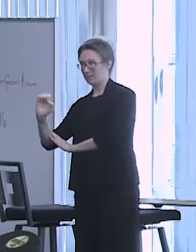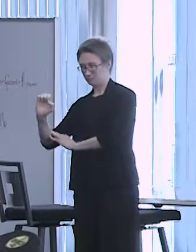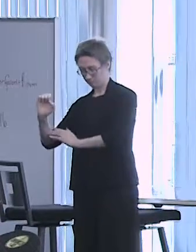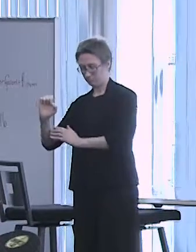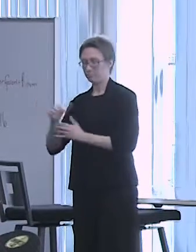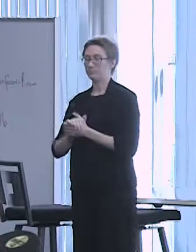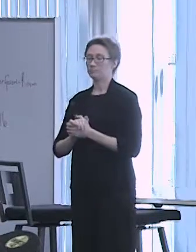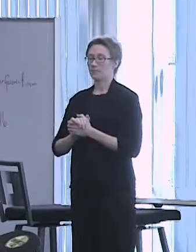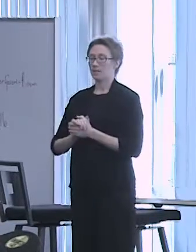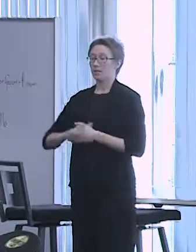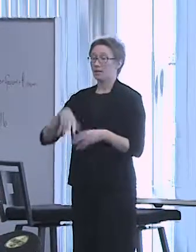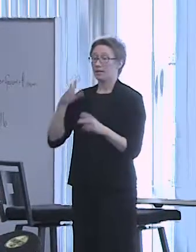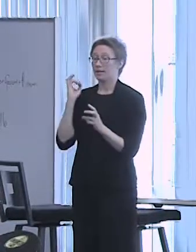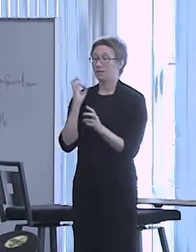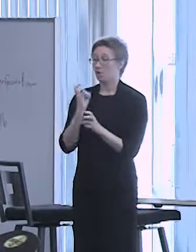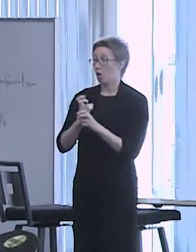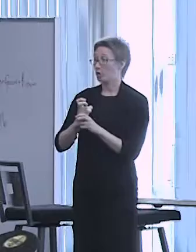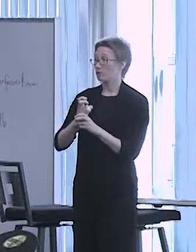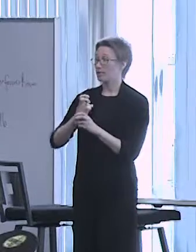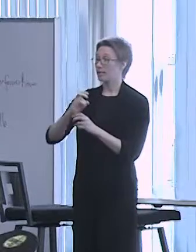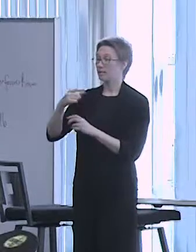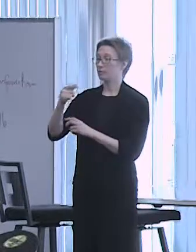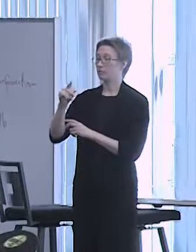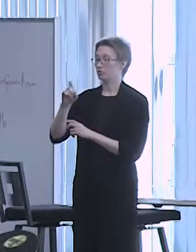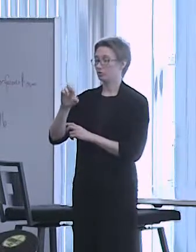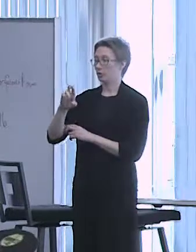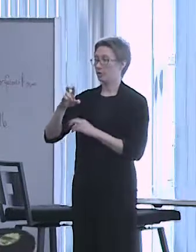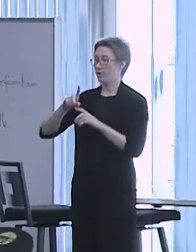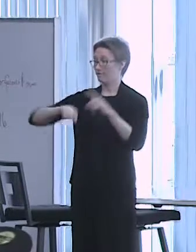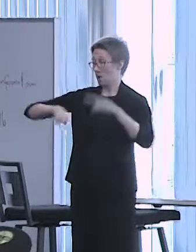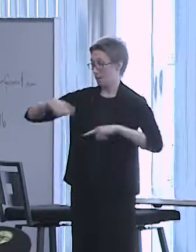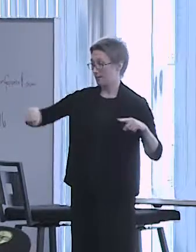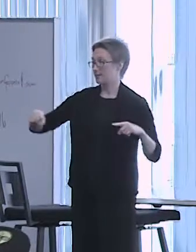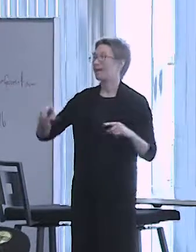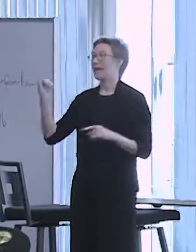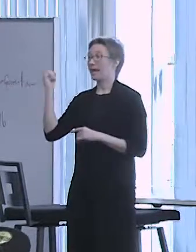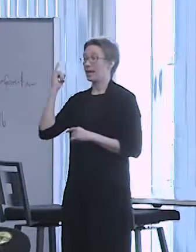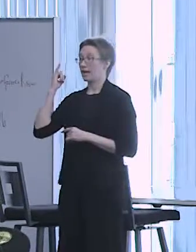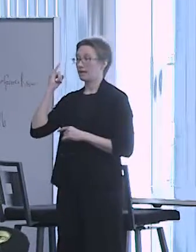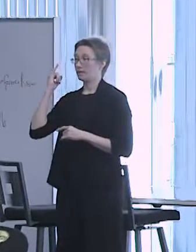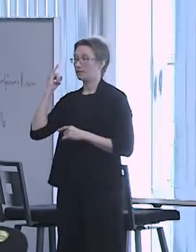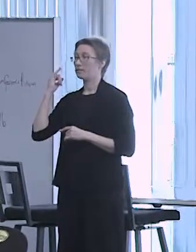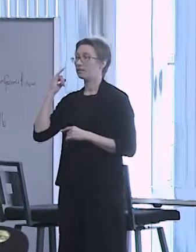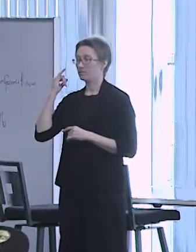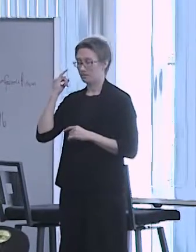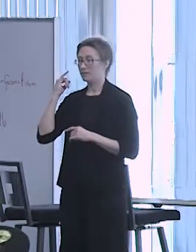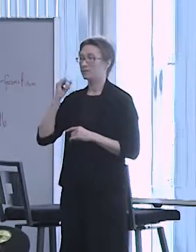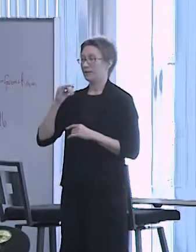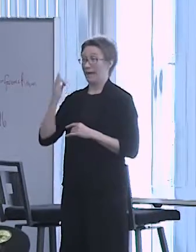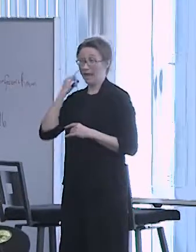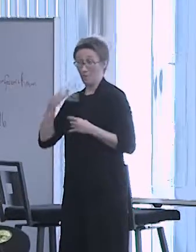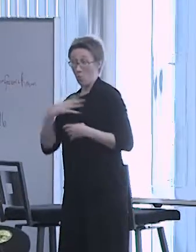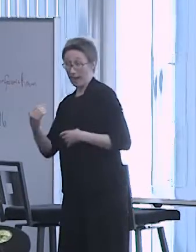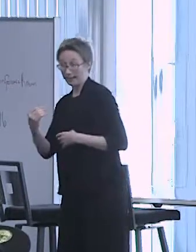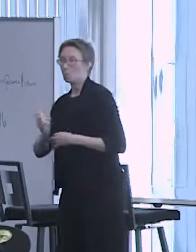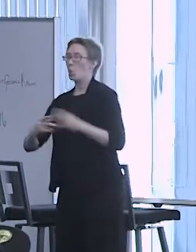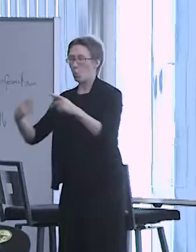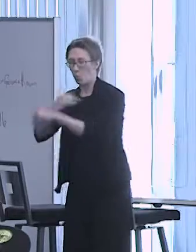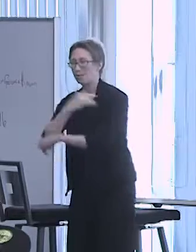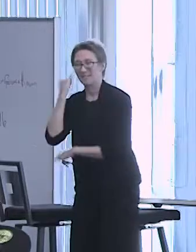if you're white, but it's compounded even more if you're a person of color or indigenous. Society's impression is written on us,